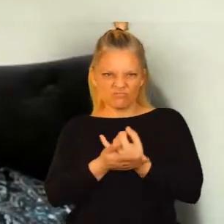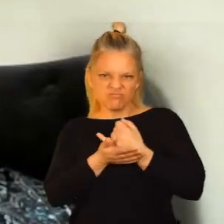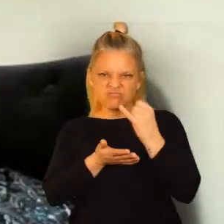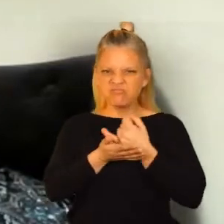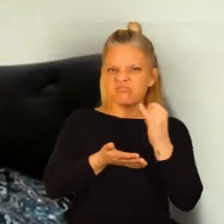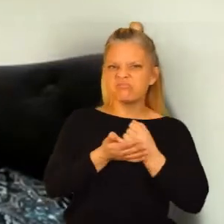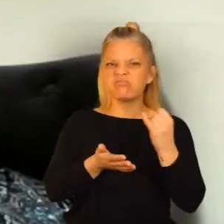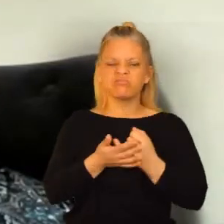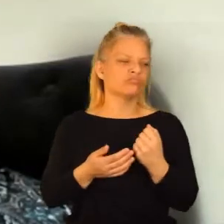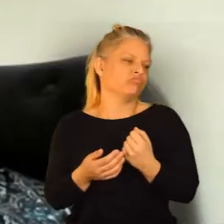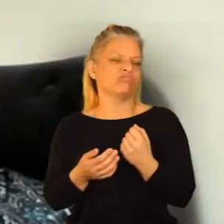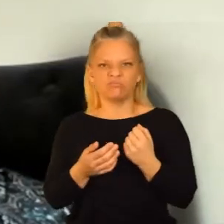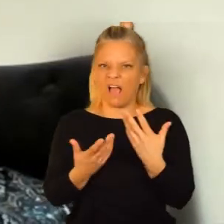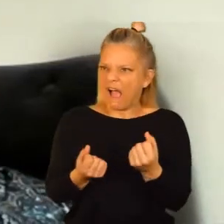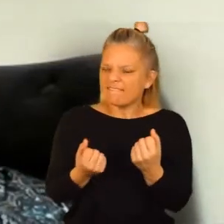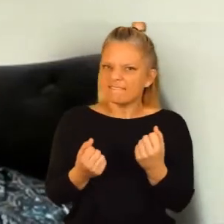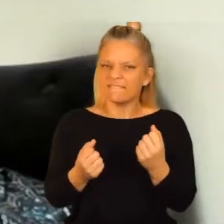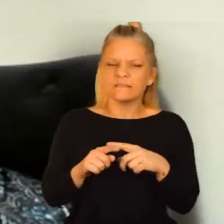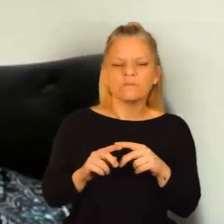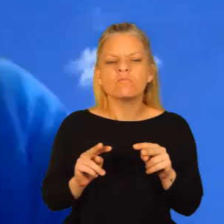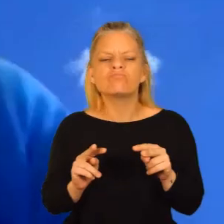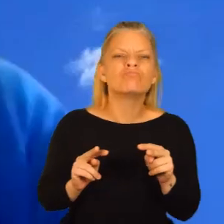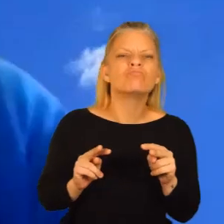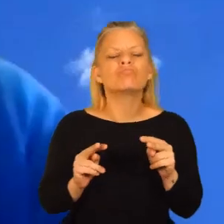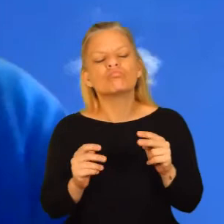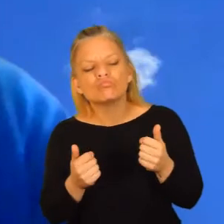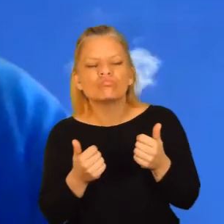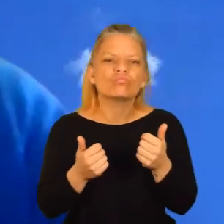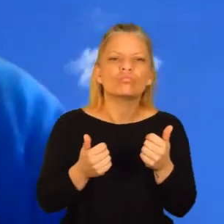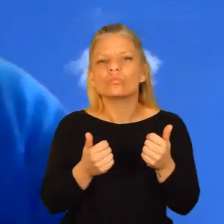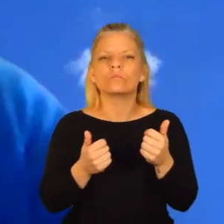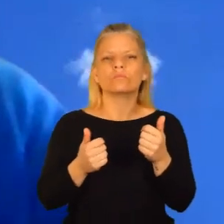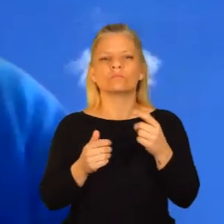and really compliant at the same time it was on the surface of it I was very nice